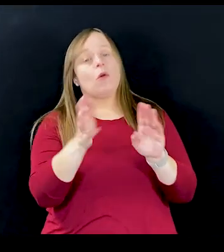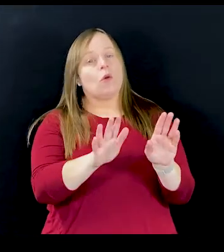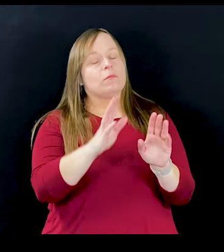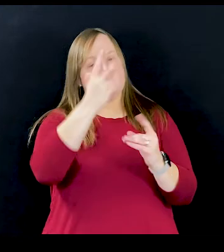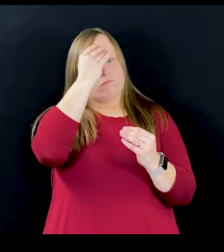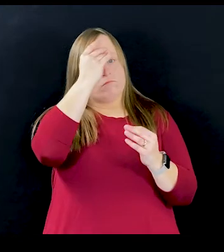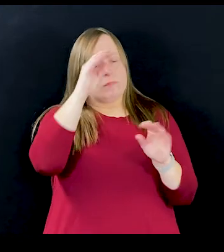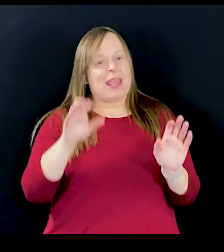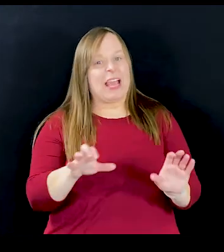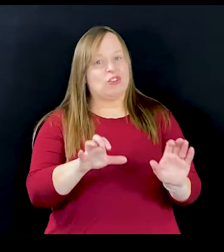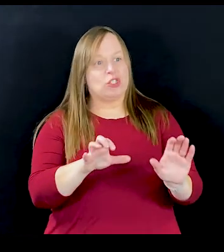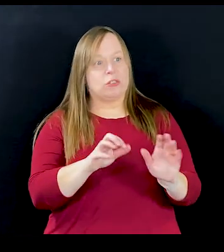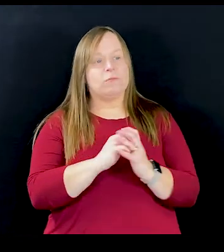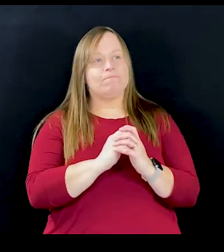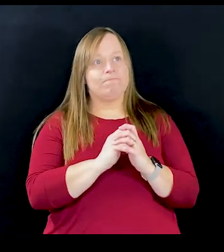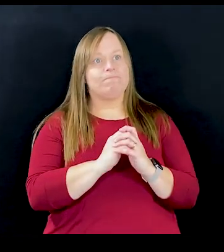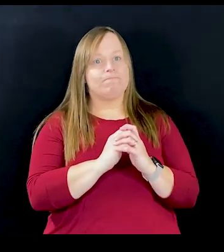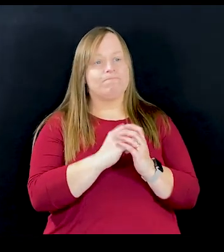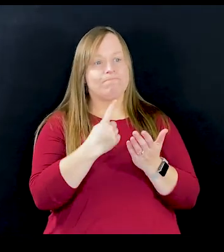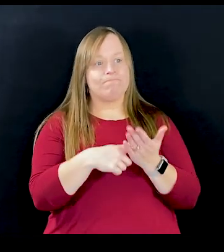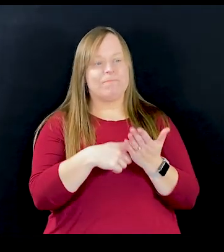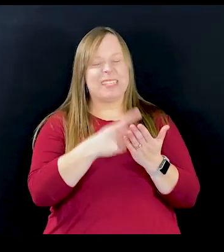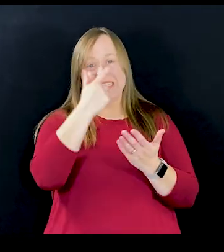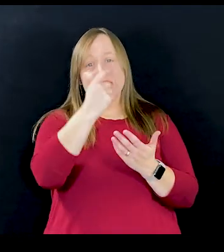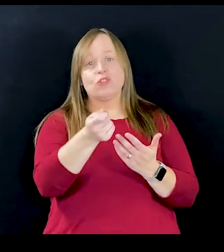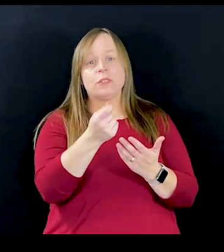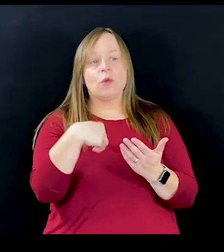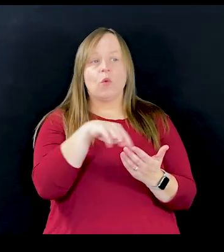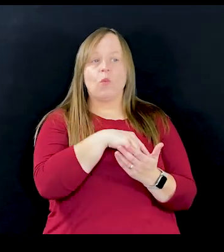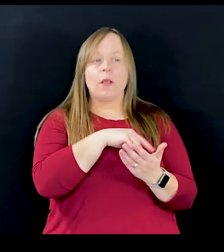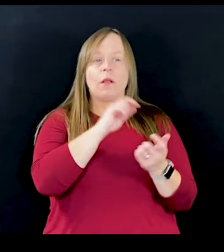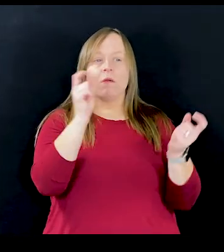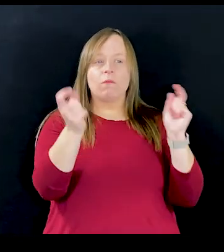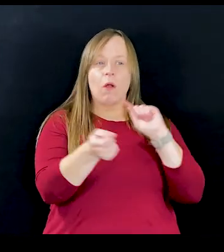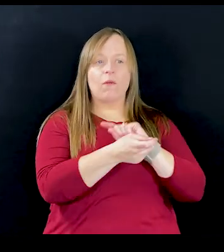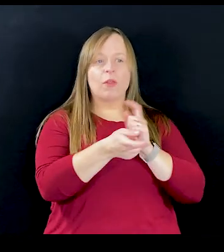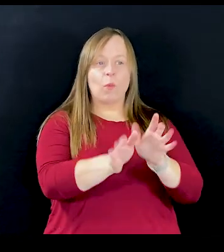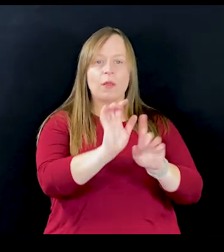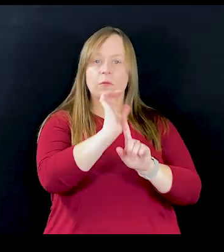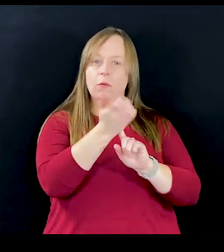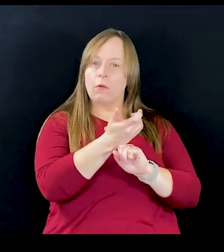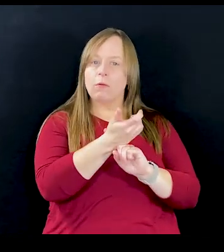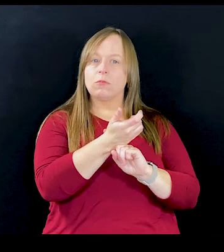It's this conscious action. And it's really interesting that we're evolving that way as a culture.